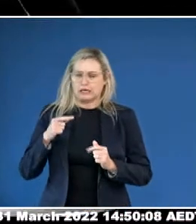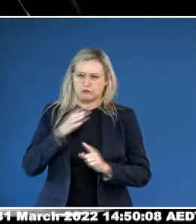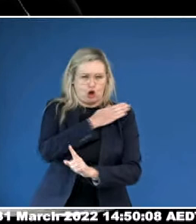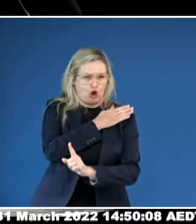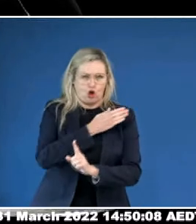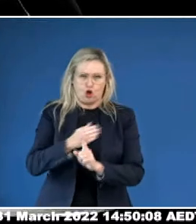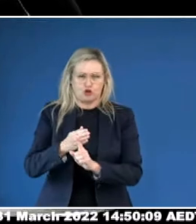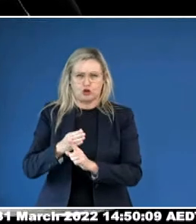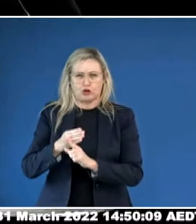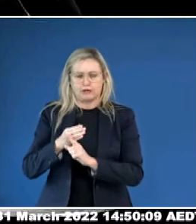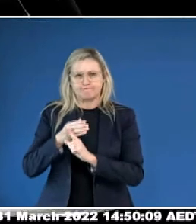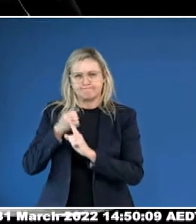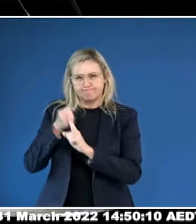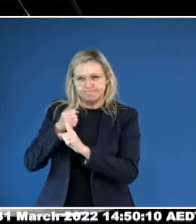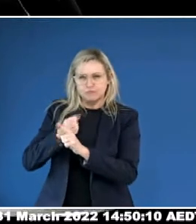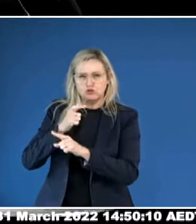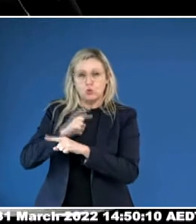development of national legislation on gender-based violence.